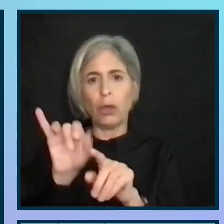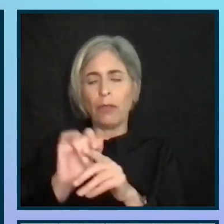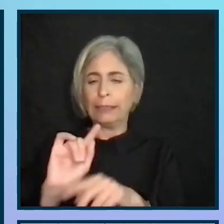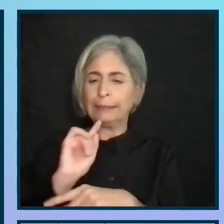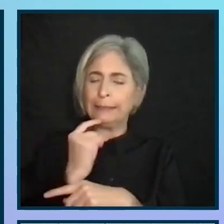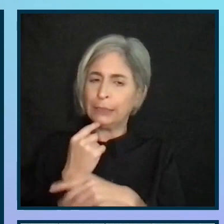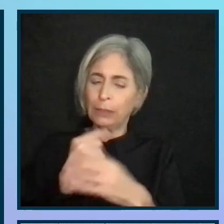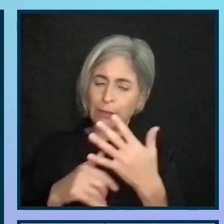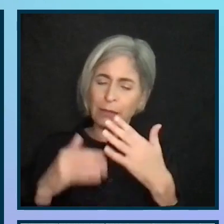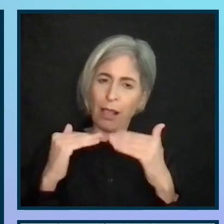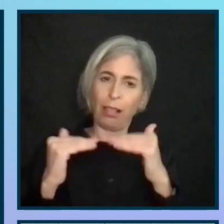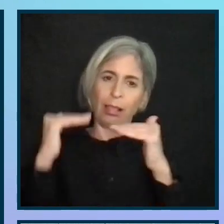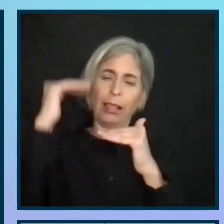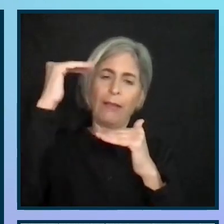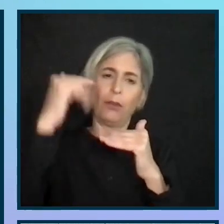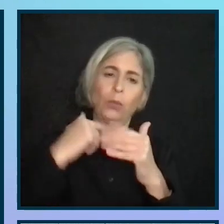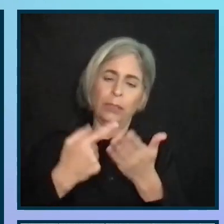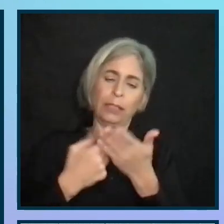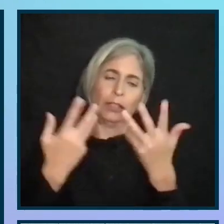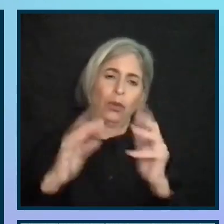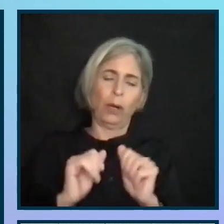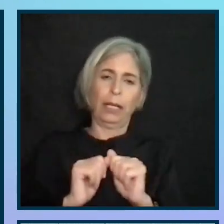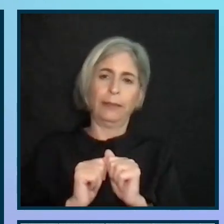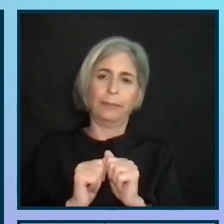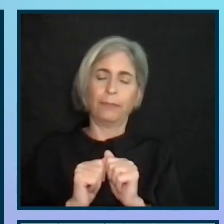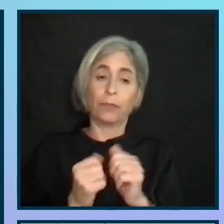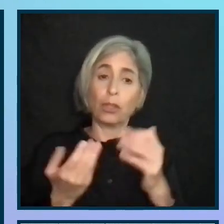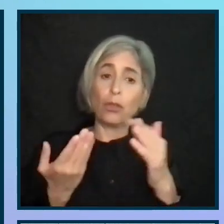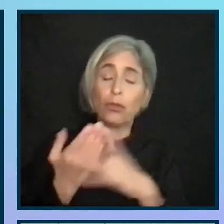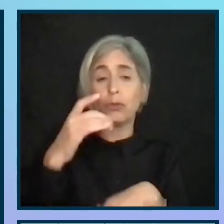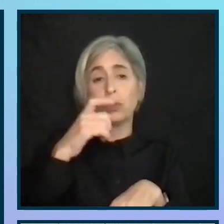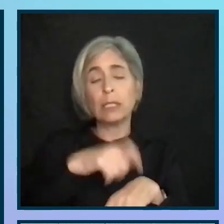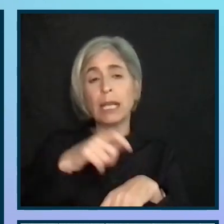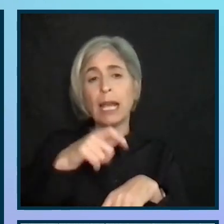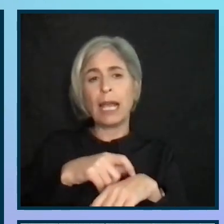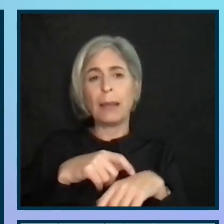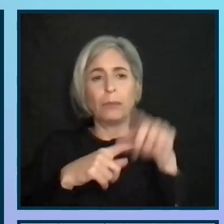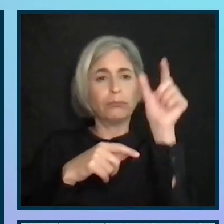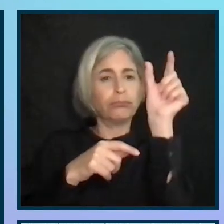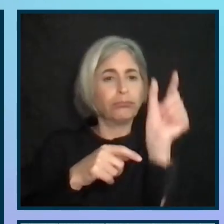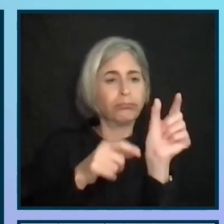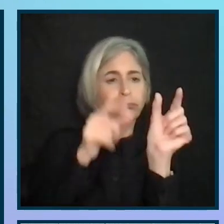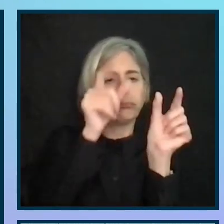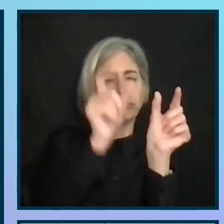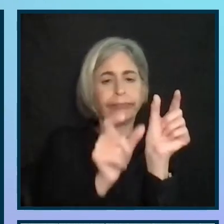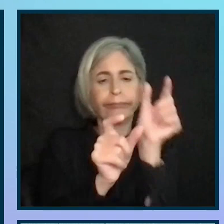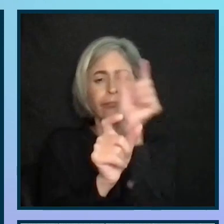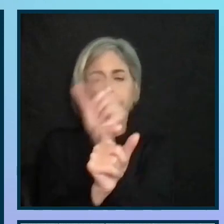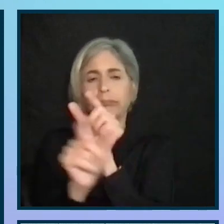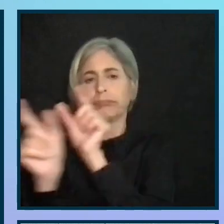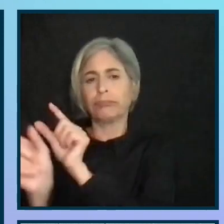we talked about. I'd track this over time also with the trend line, so that you can show the progress that's being made,